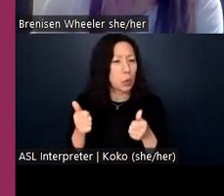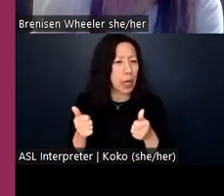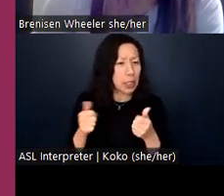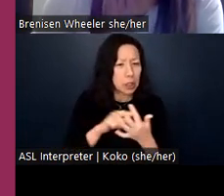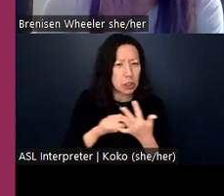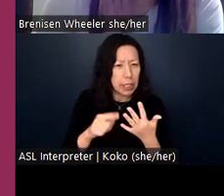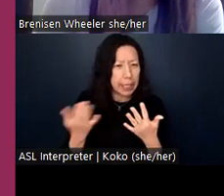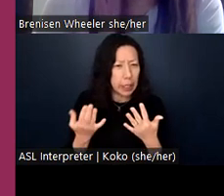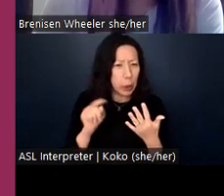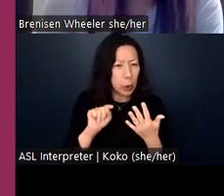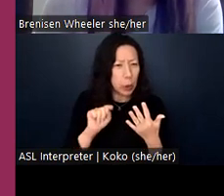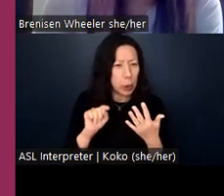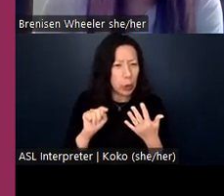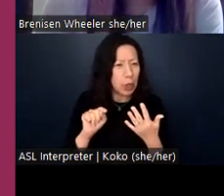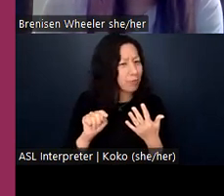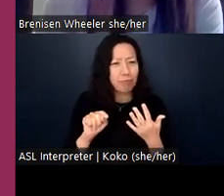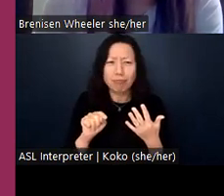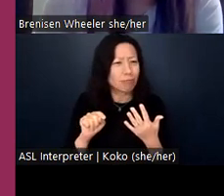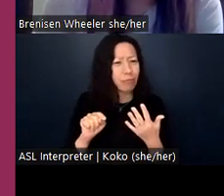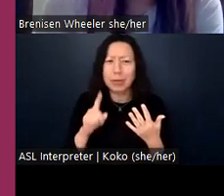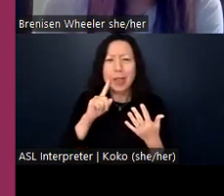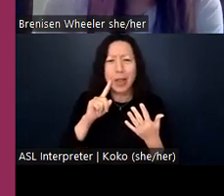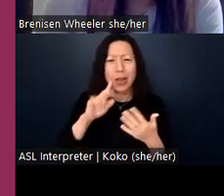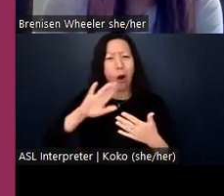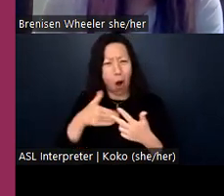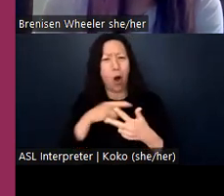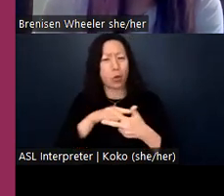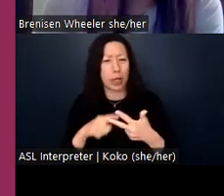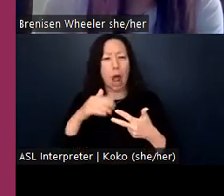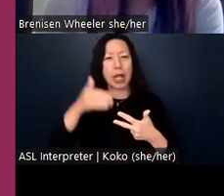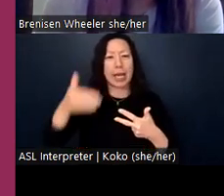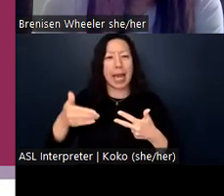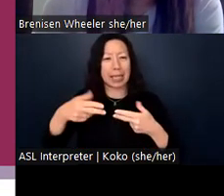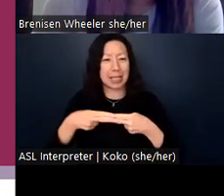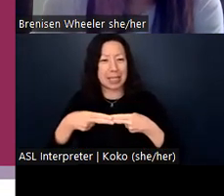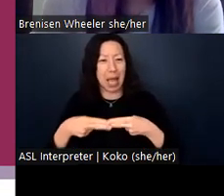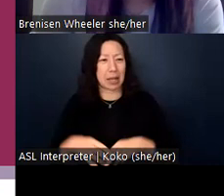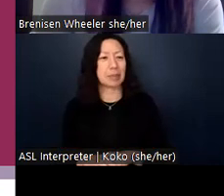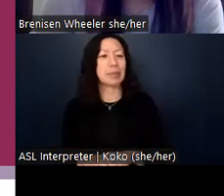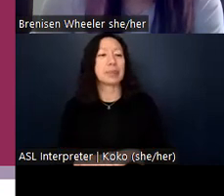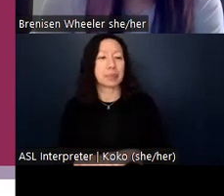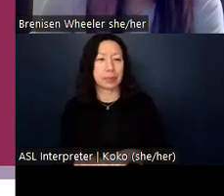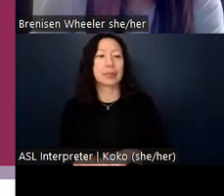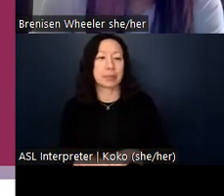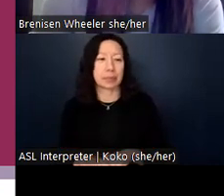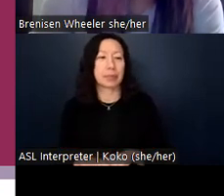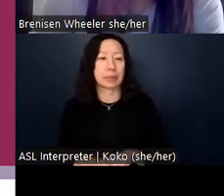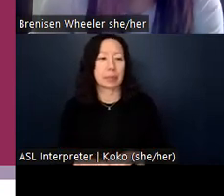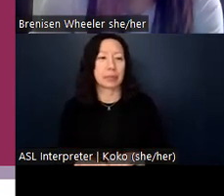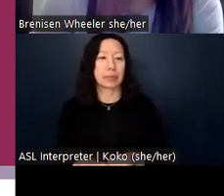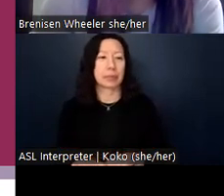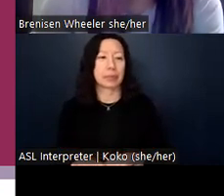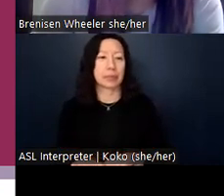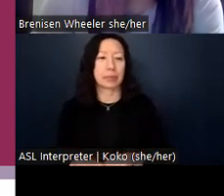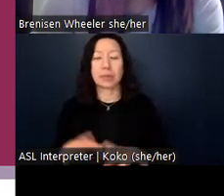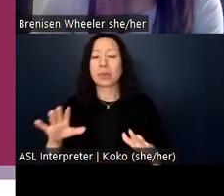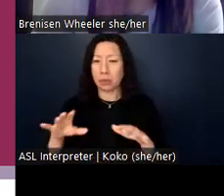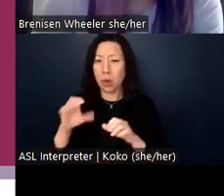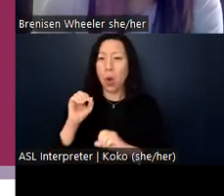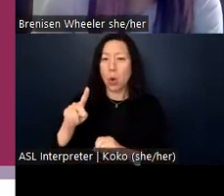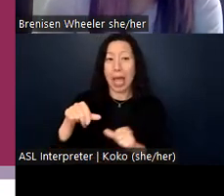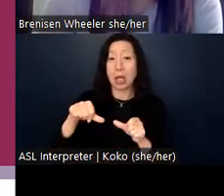12:48:34 Think they're all on this next one 12:48:38 So for soul to abuse. So we've talked